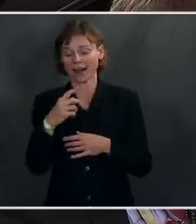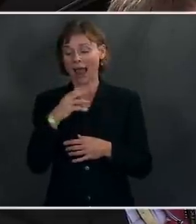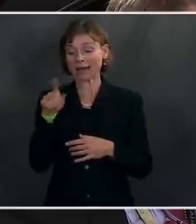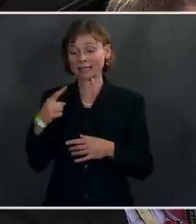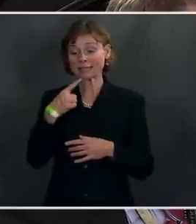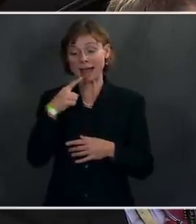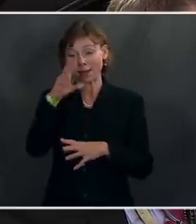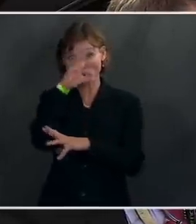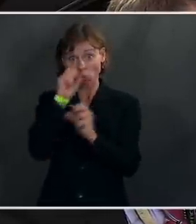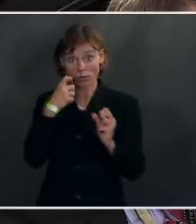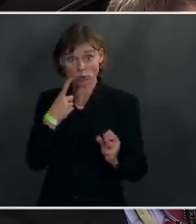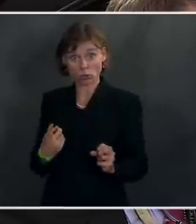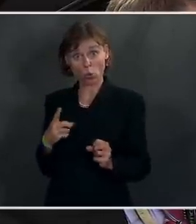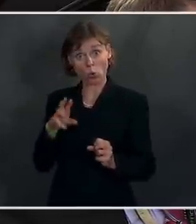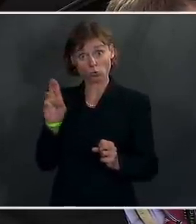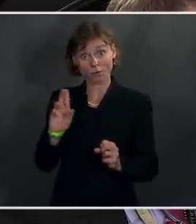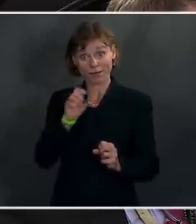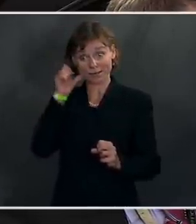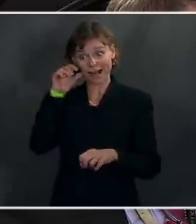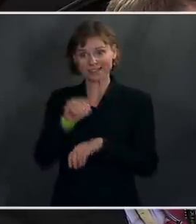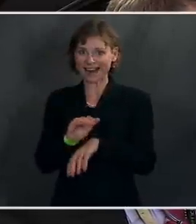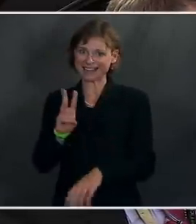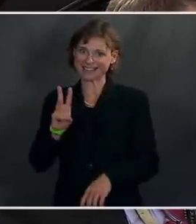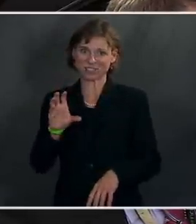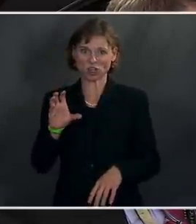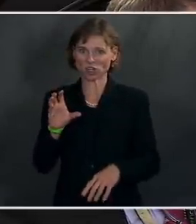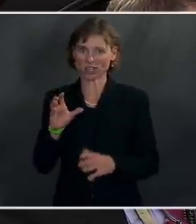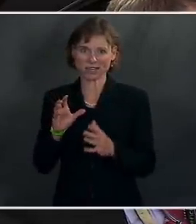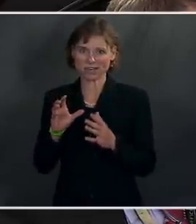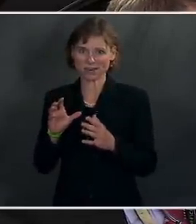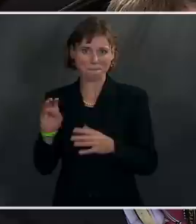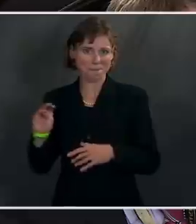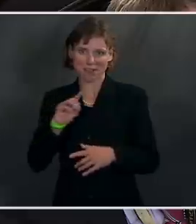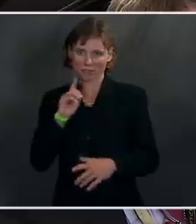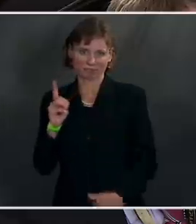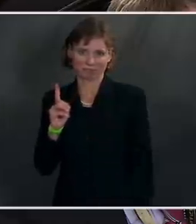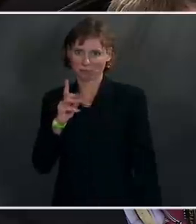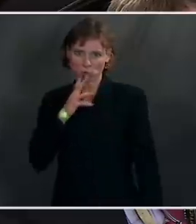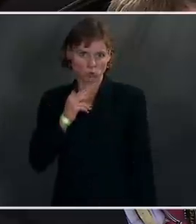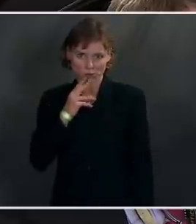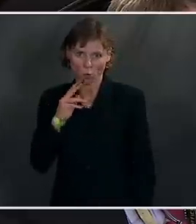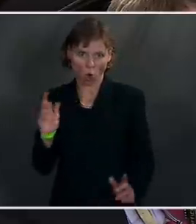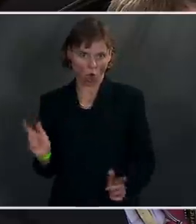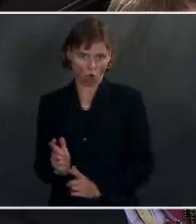that the 600 billion was way too small. Does that track with what he -- with your understanding